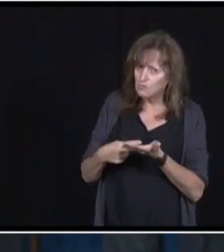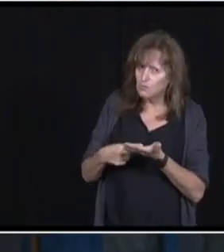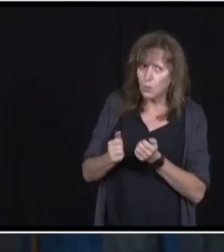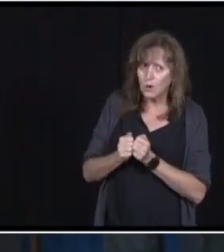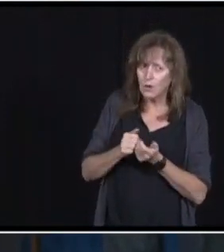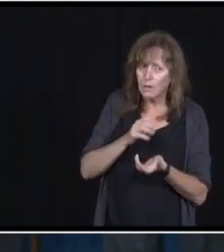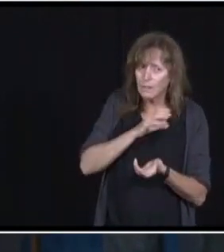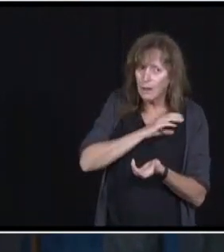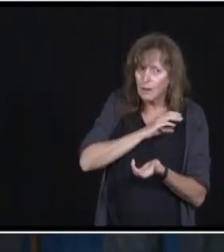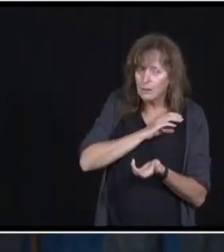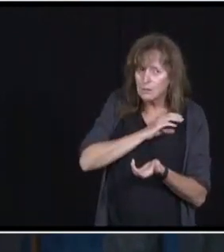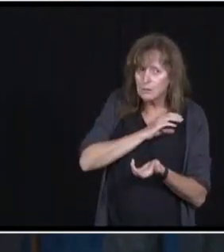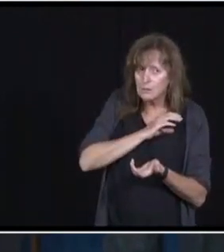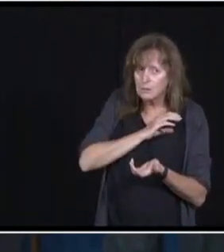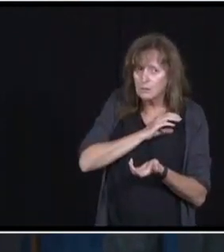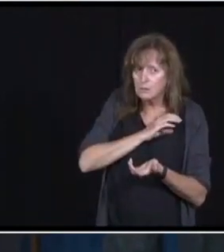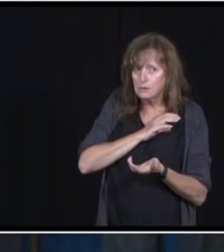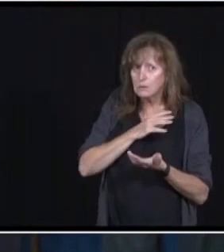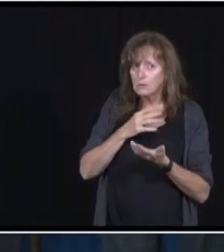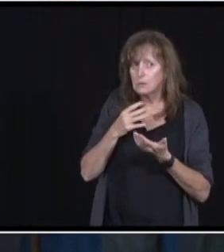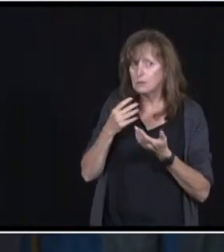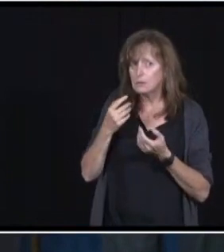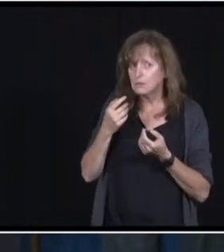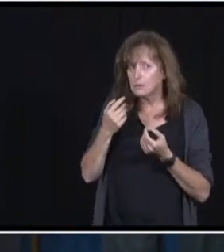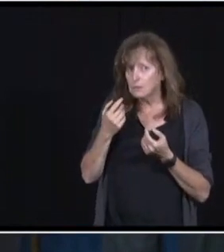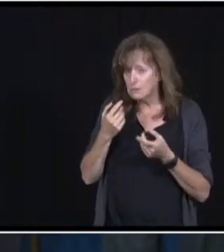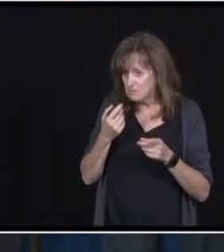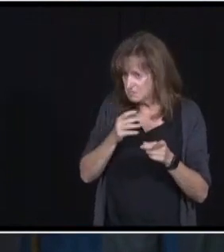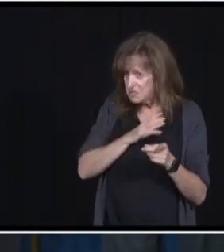Ontario. As a follow-up, did you talk to the police about this?